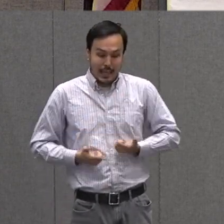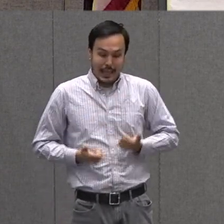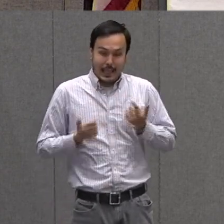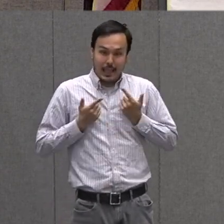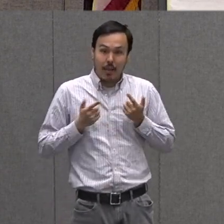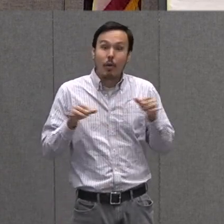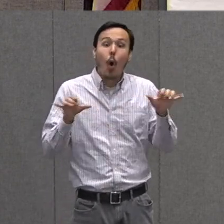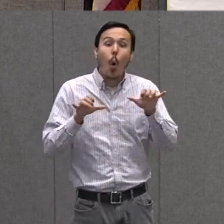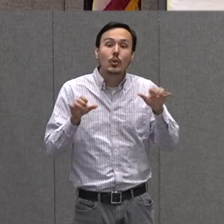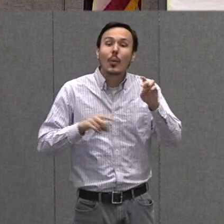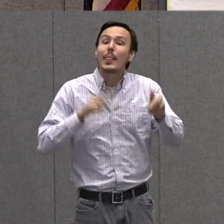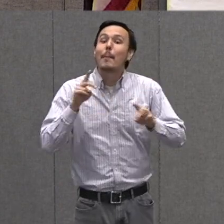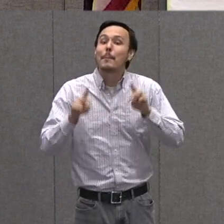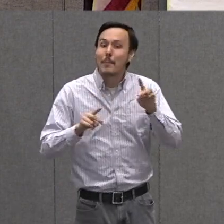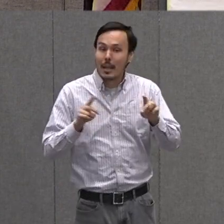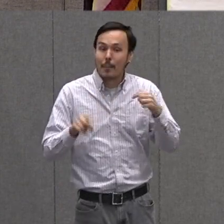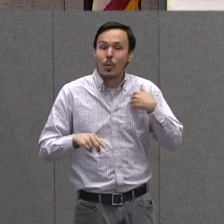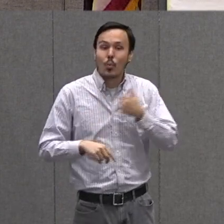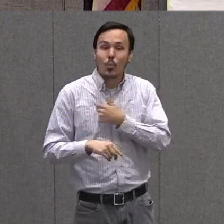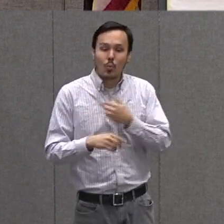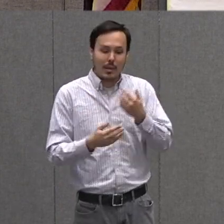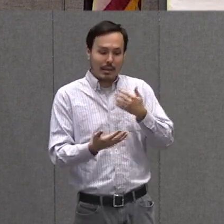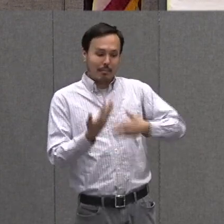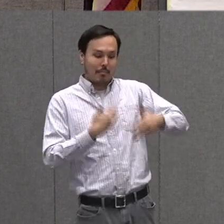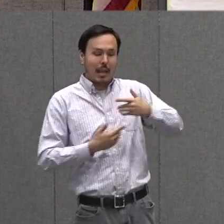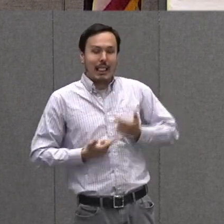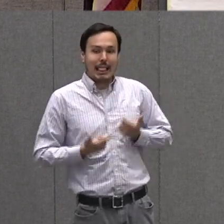She also talked about how members of a community